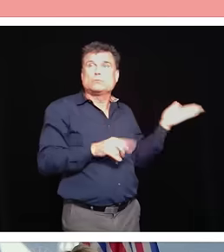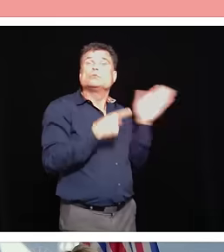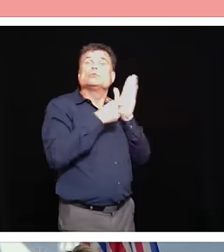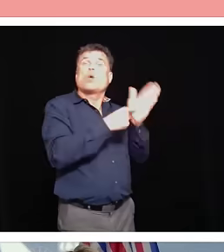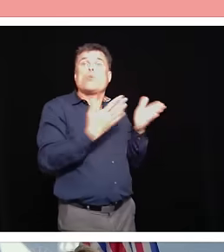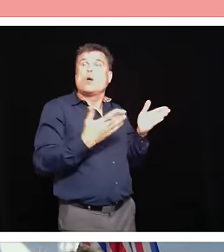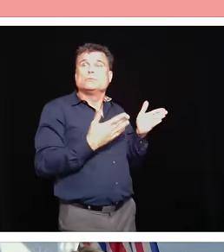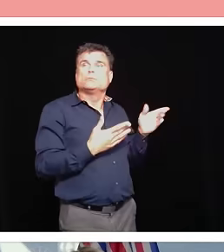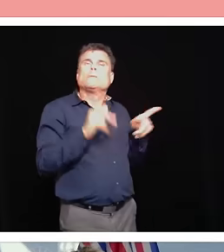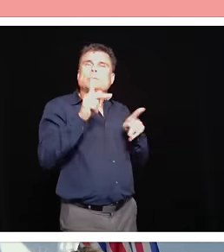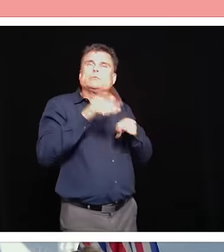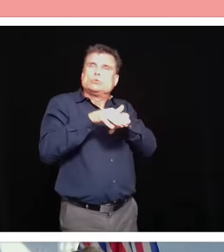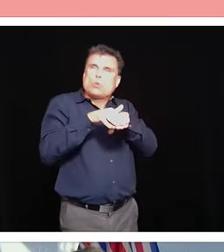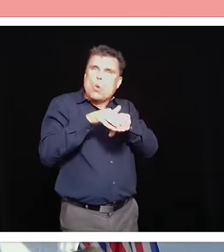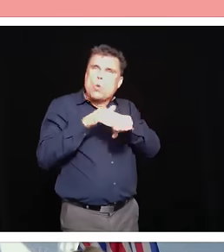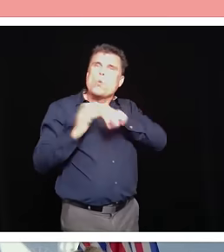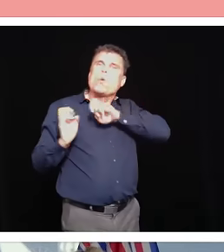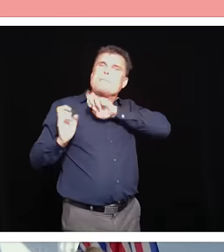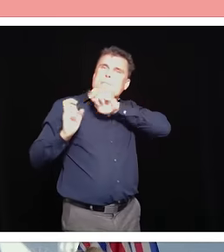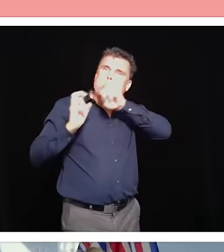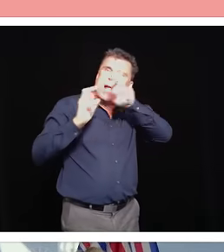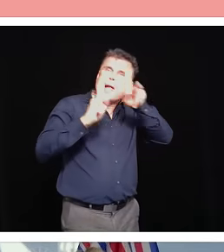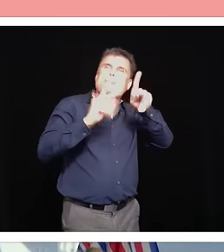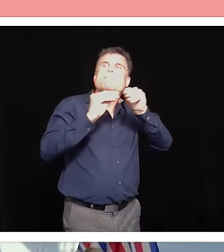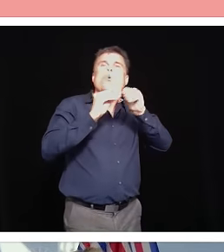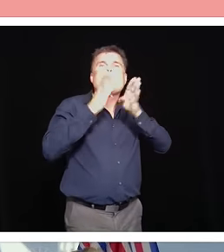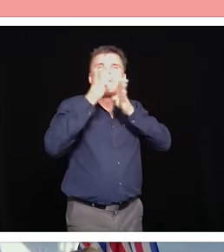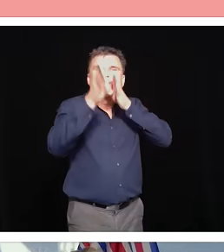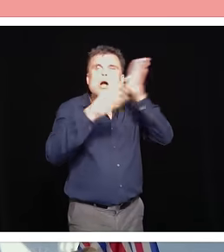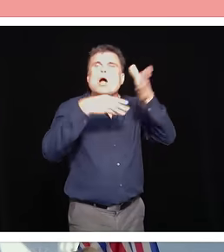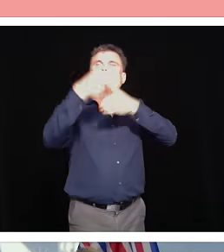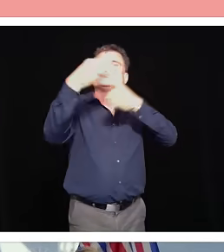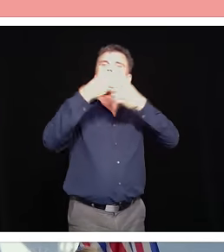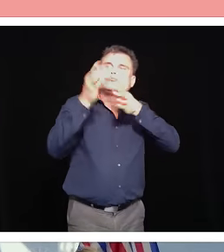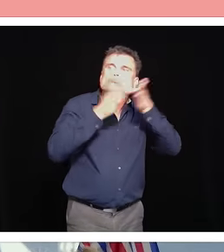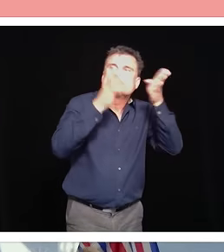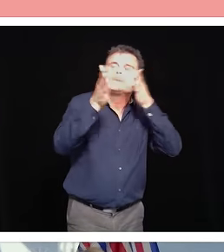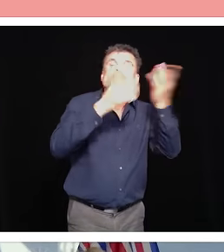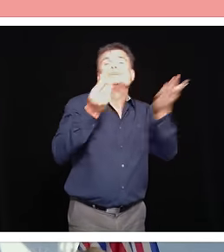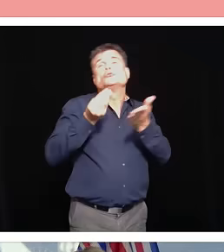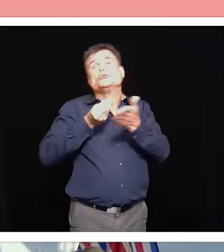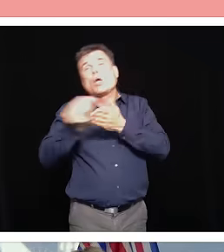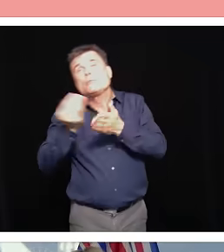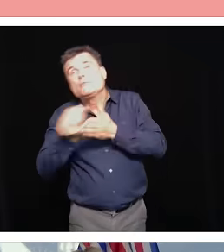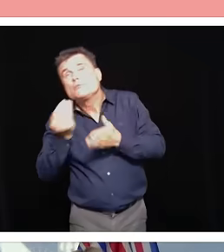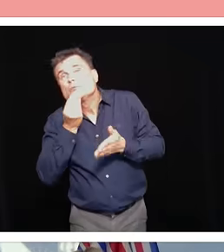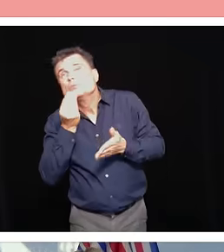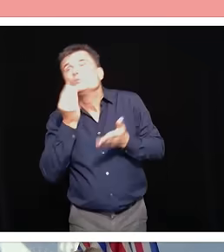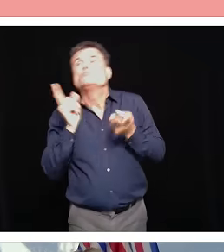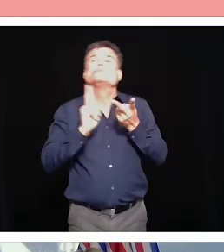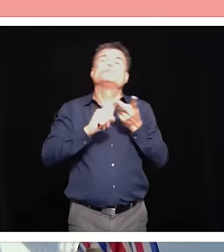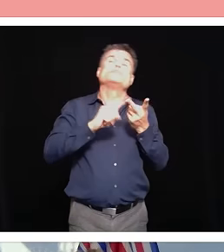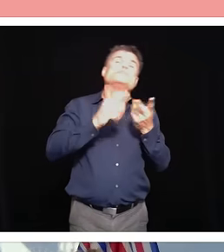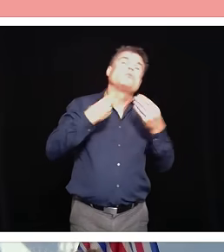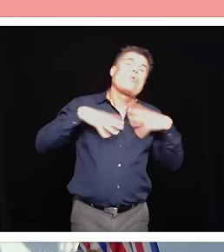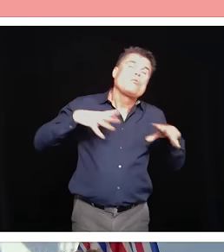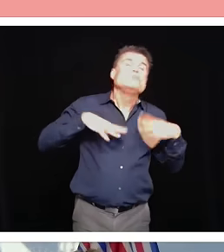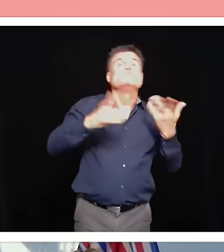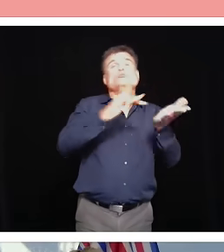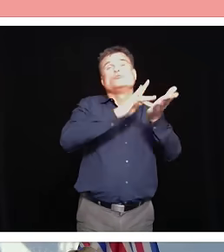children for the most part. And in older adults it really reflects, and again thin transmission that we continue to have a long-term care homes.